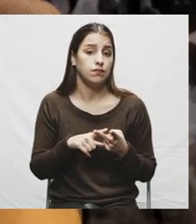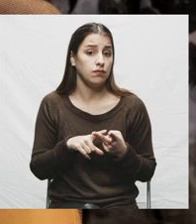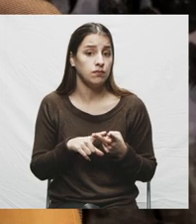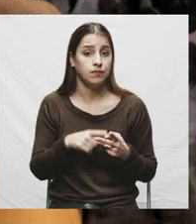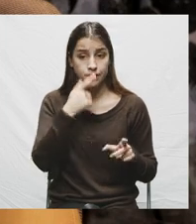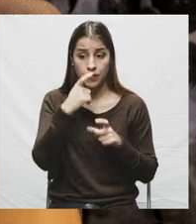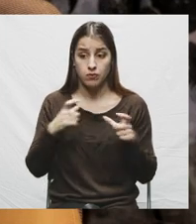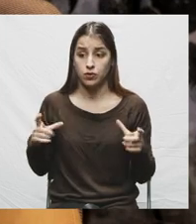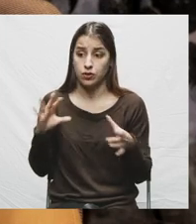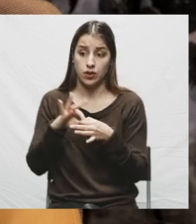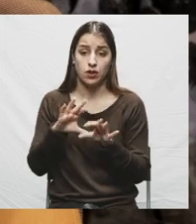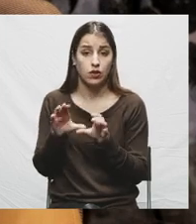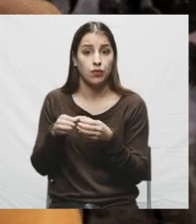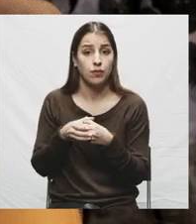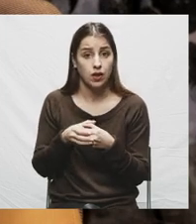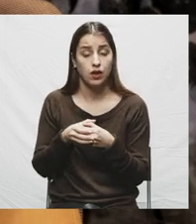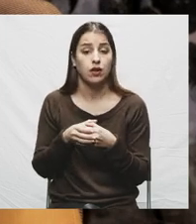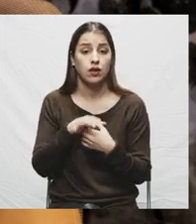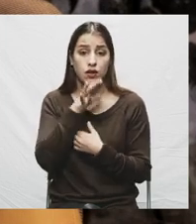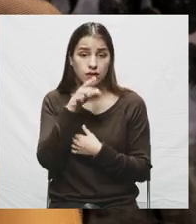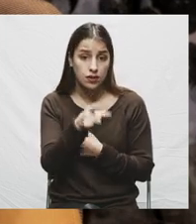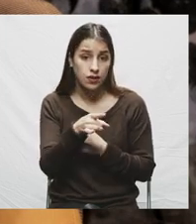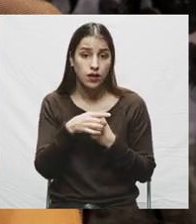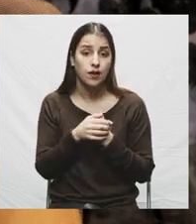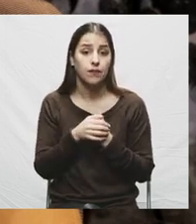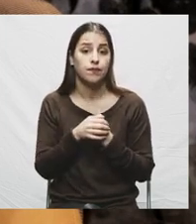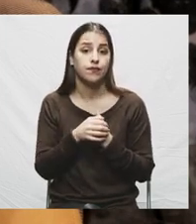I believe even to people linked to the Company, in the choreographical field